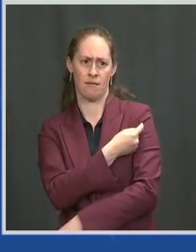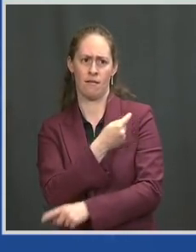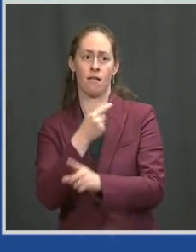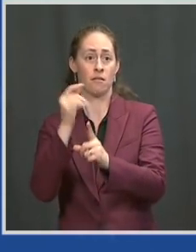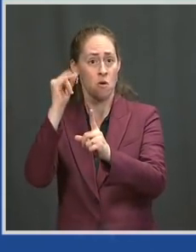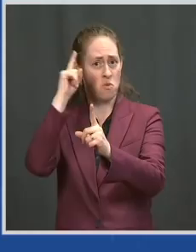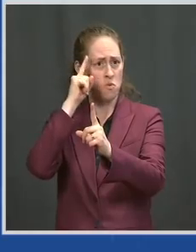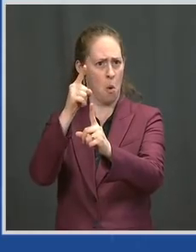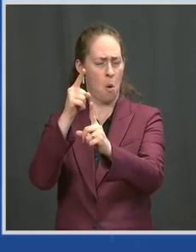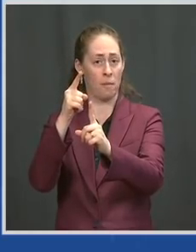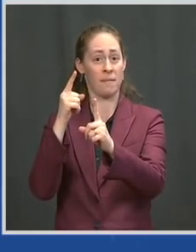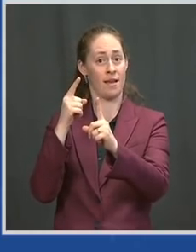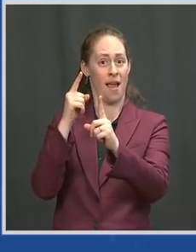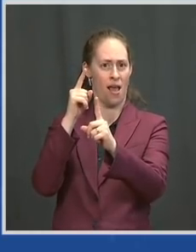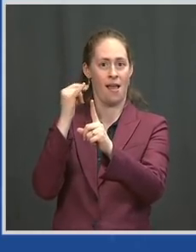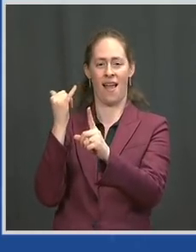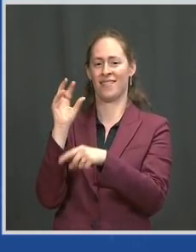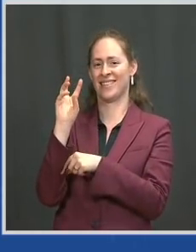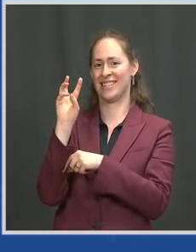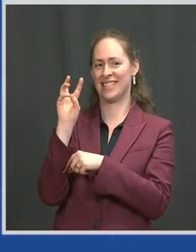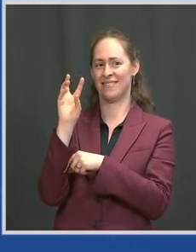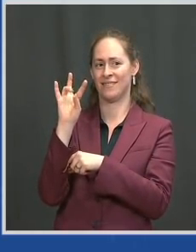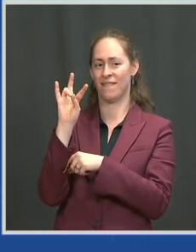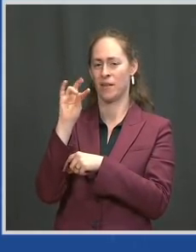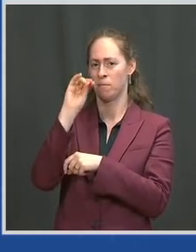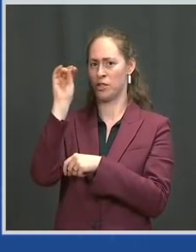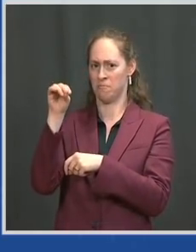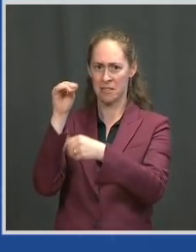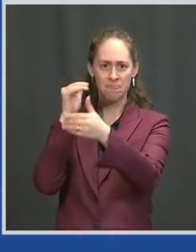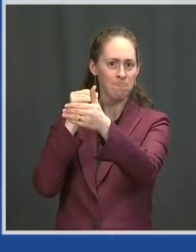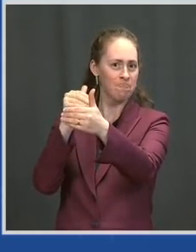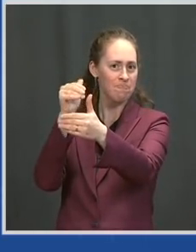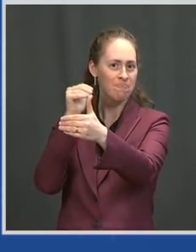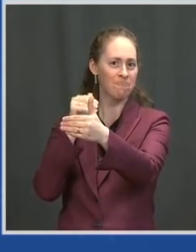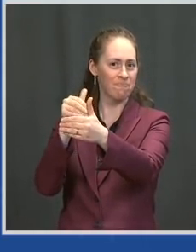and about 53 percent of all eligible people in Maine are fully vaccinated.